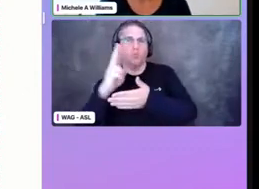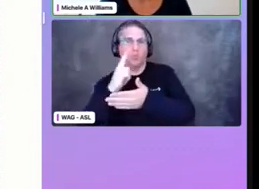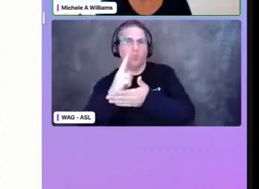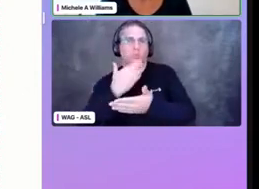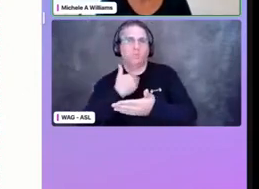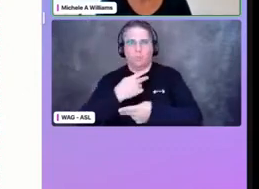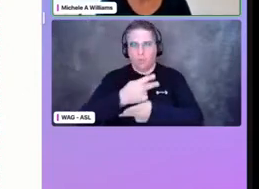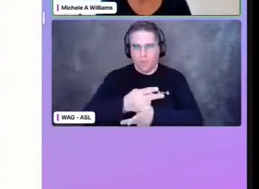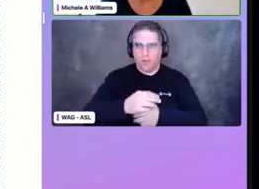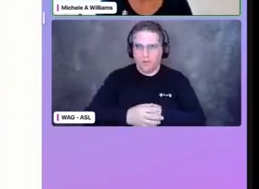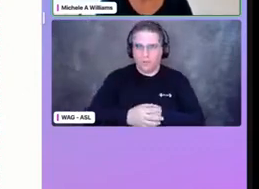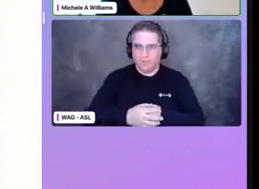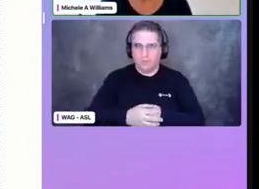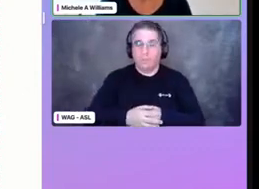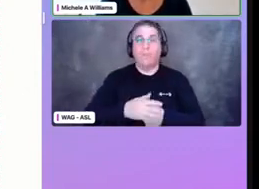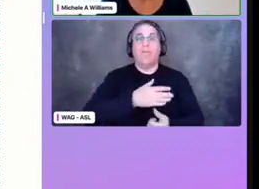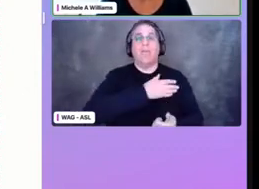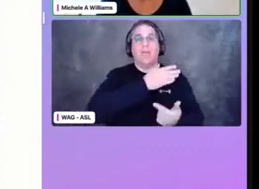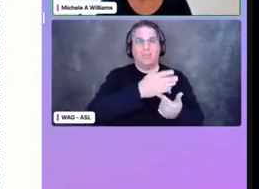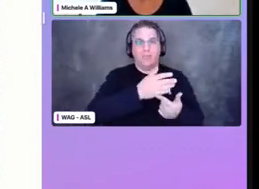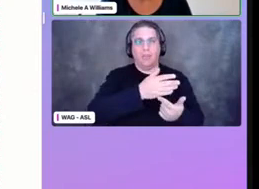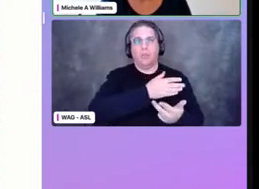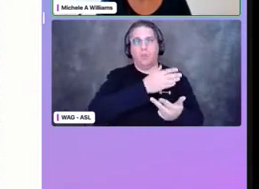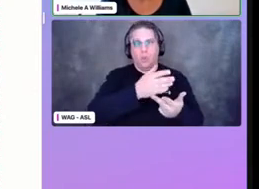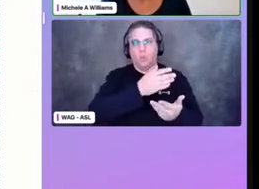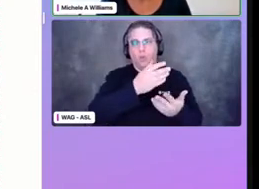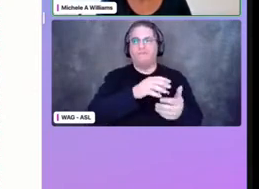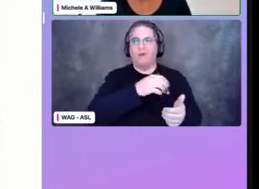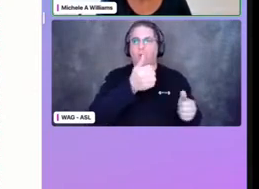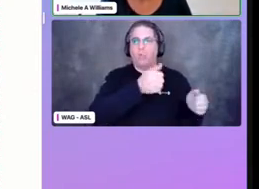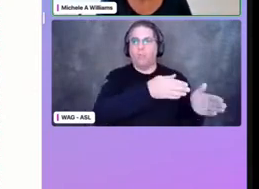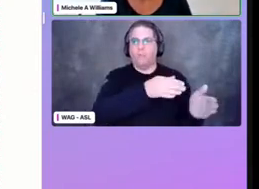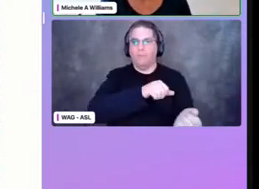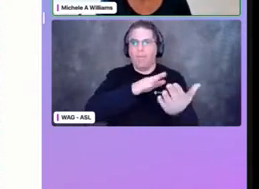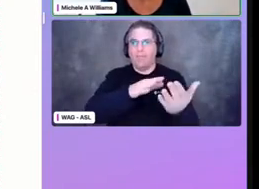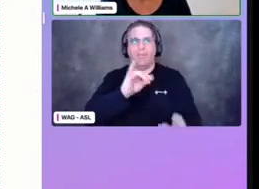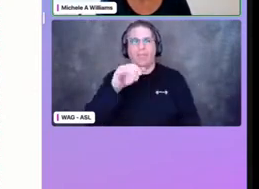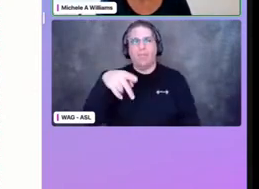and you insight into the people from whom you are designing. Then, you move up